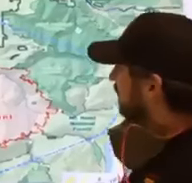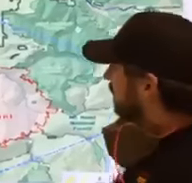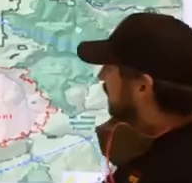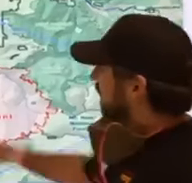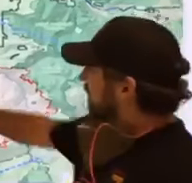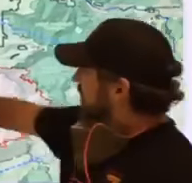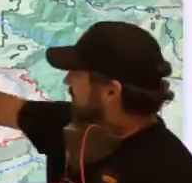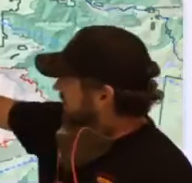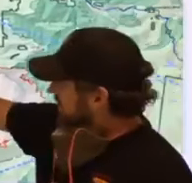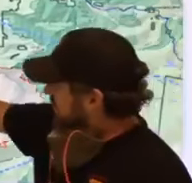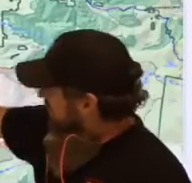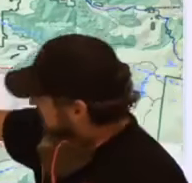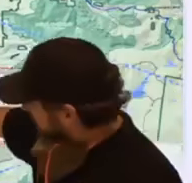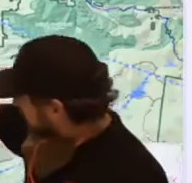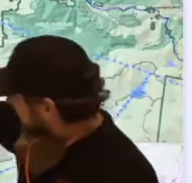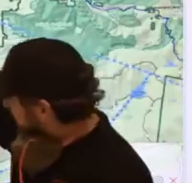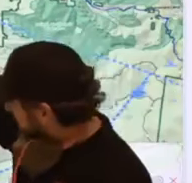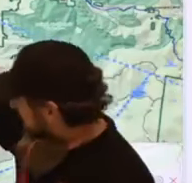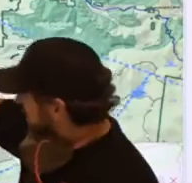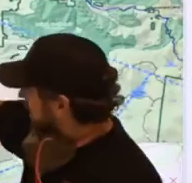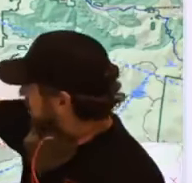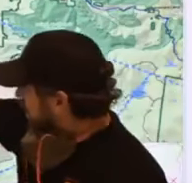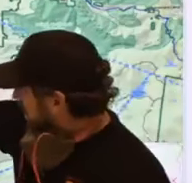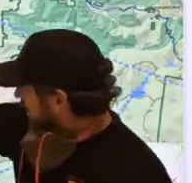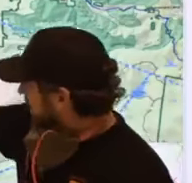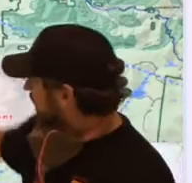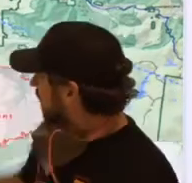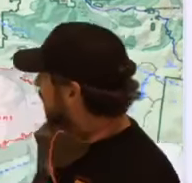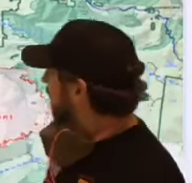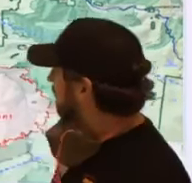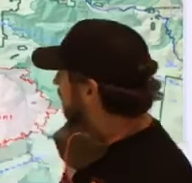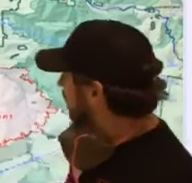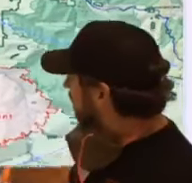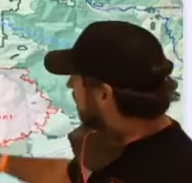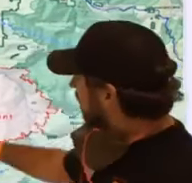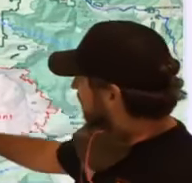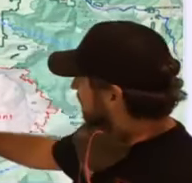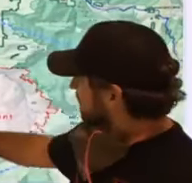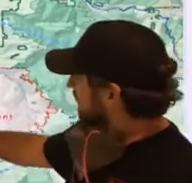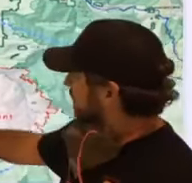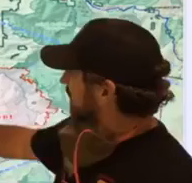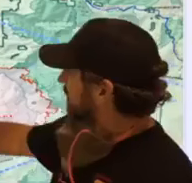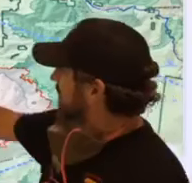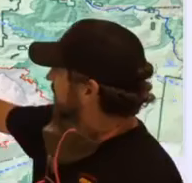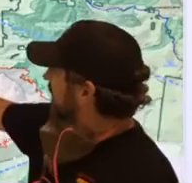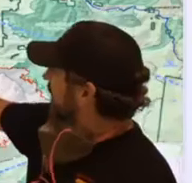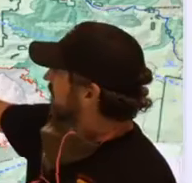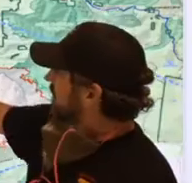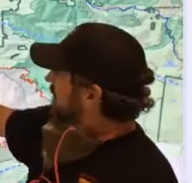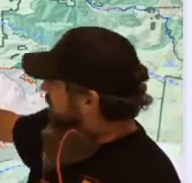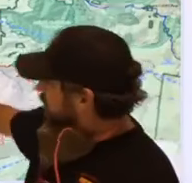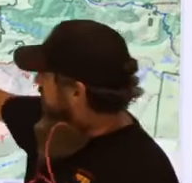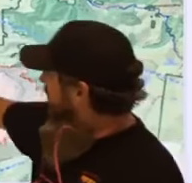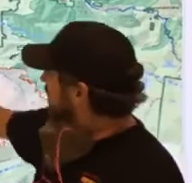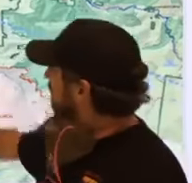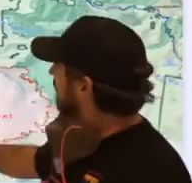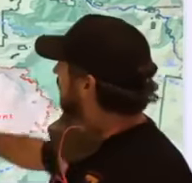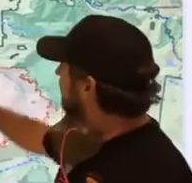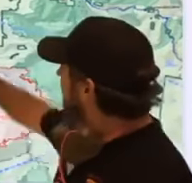uh we got the Glen Avon Molalla area right here off to the southeast of the fire Colton and